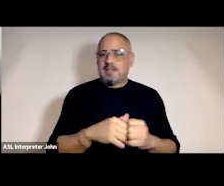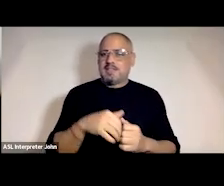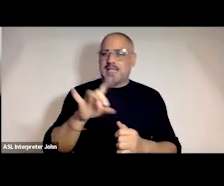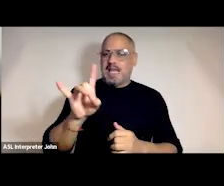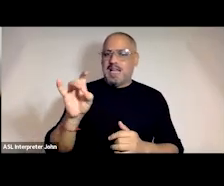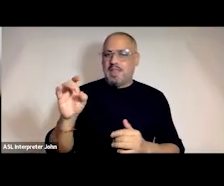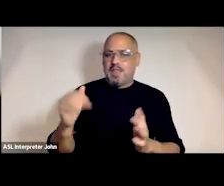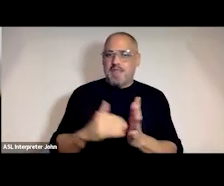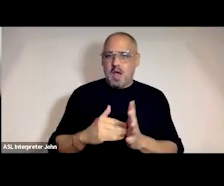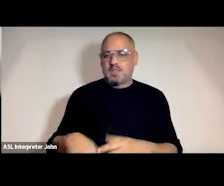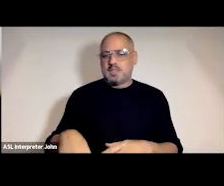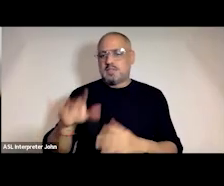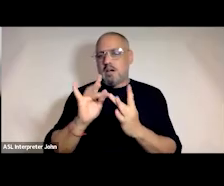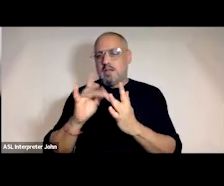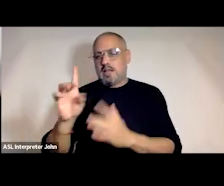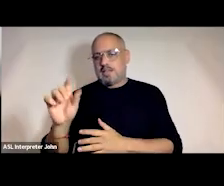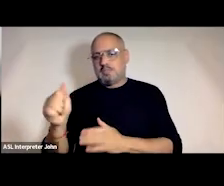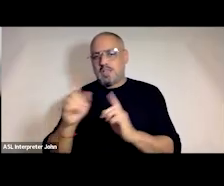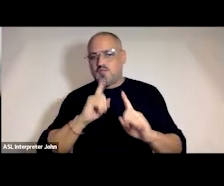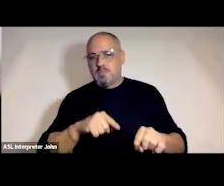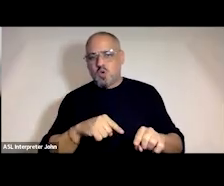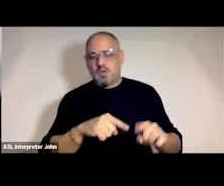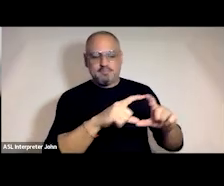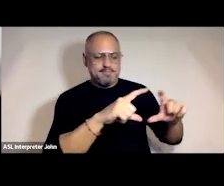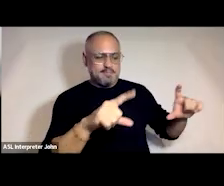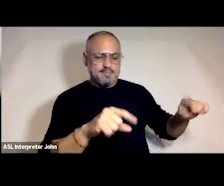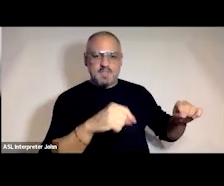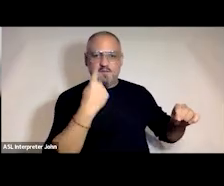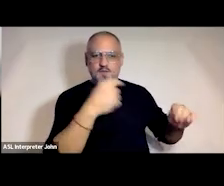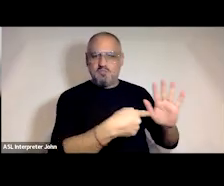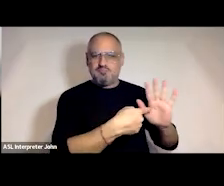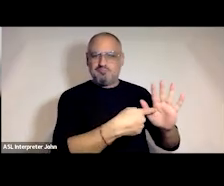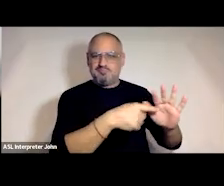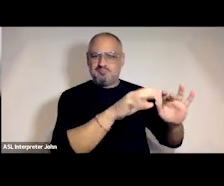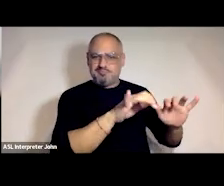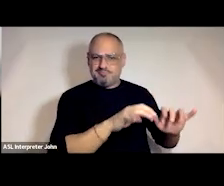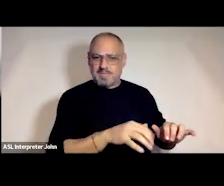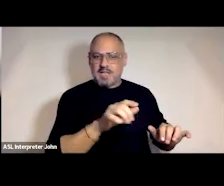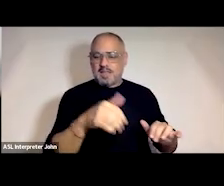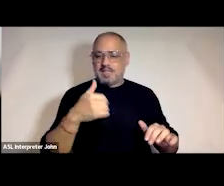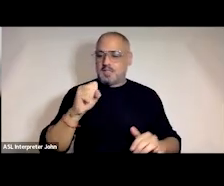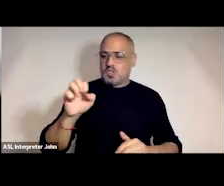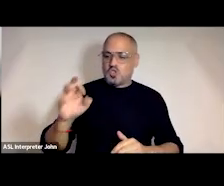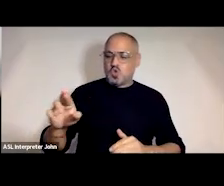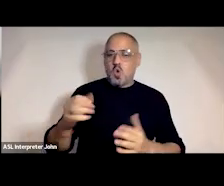and the online disability report to indicate that this is a SOAR-assisted application.